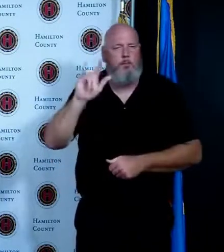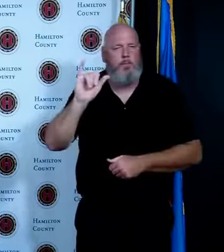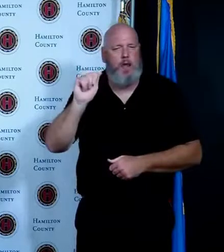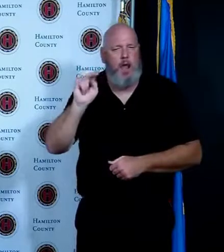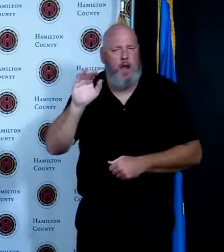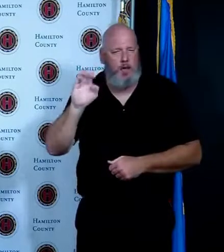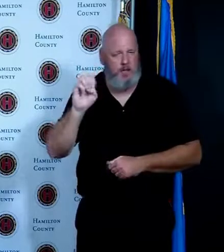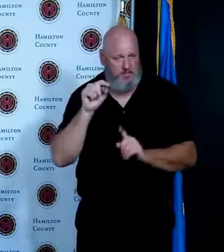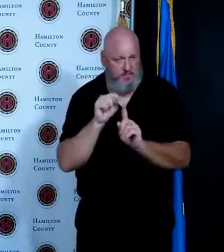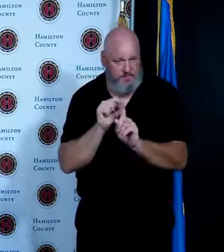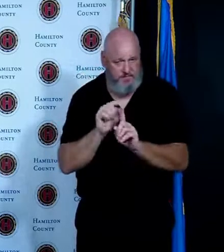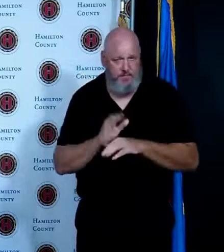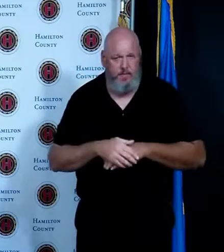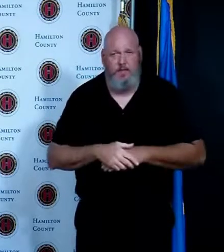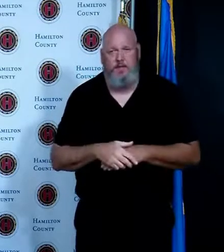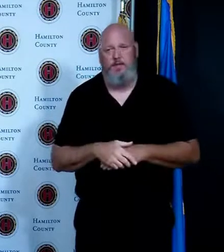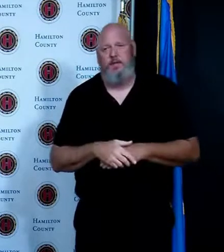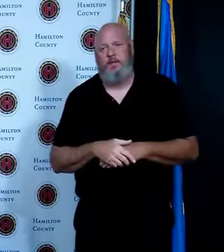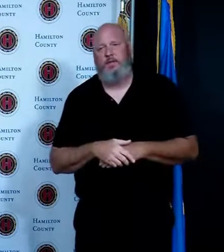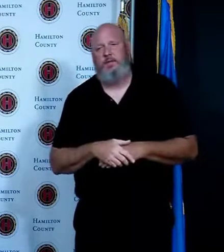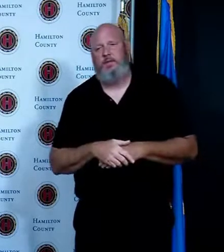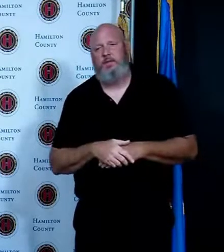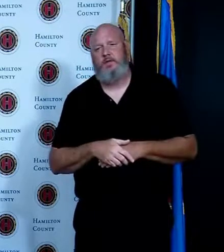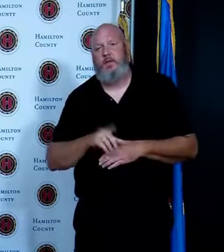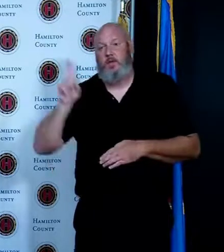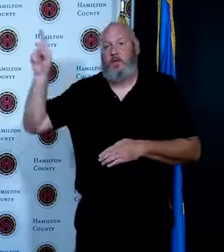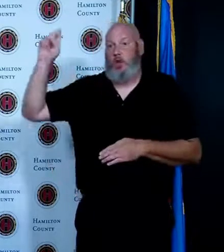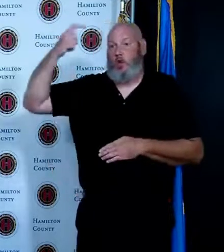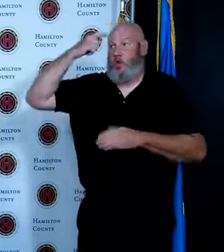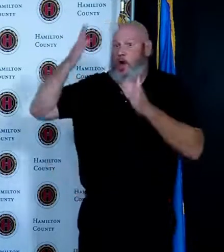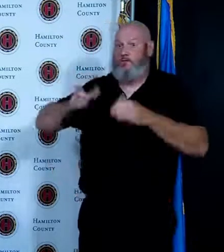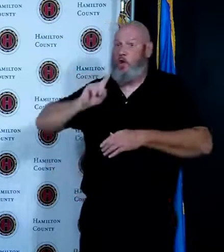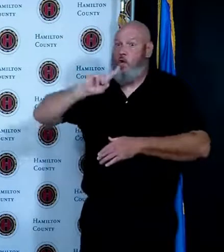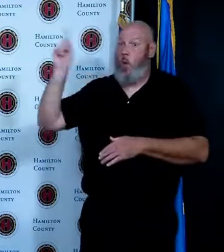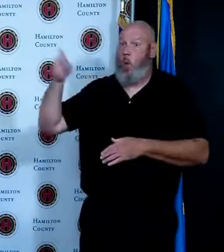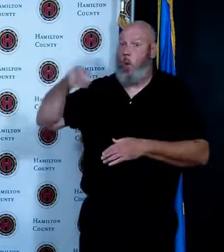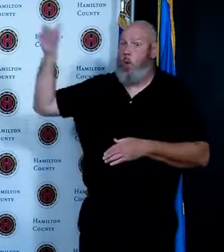County we see increased compliance in addition to that my team has created